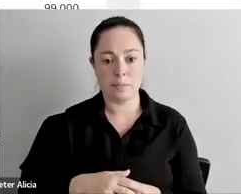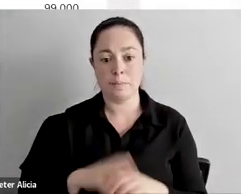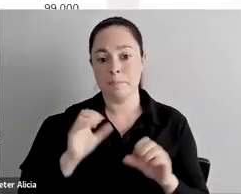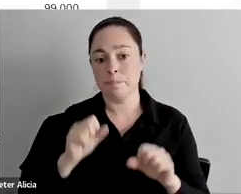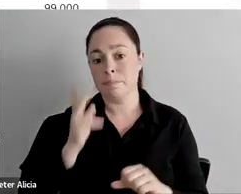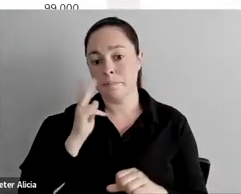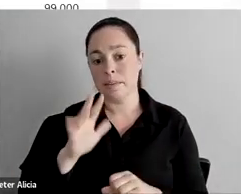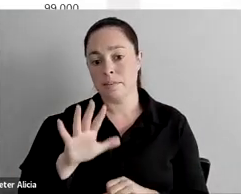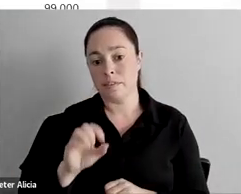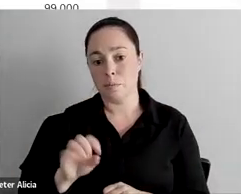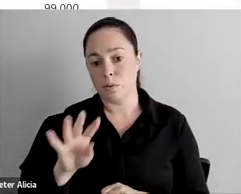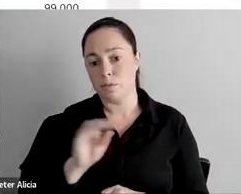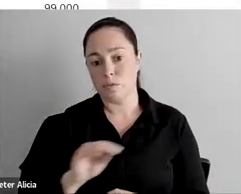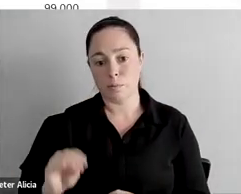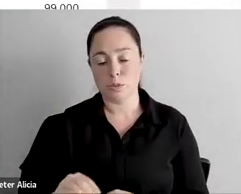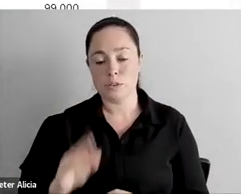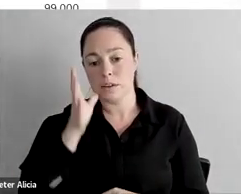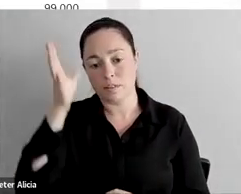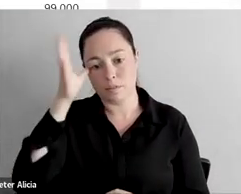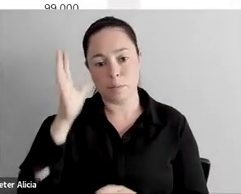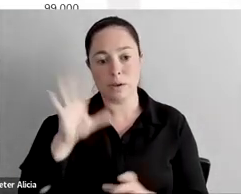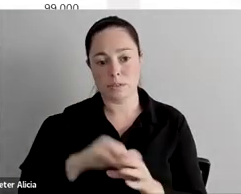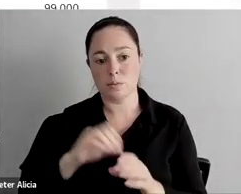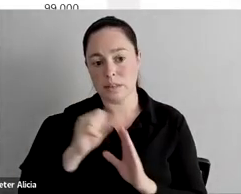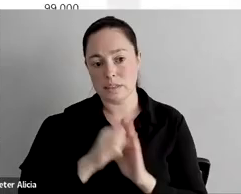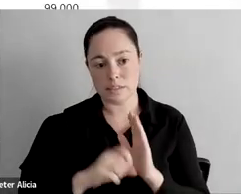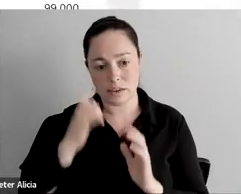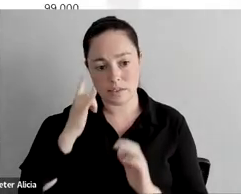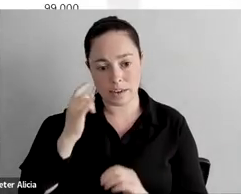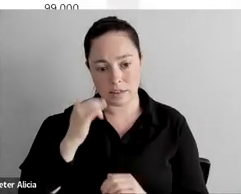in California have any disability. And then you can